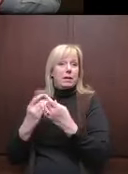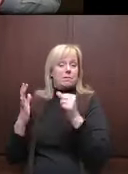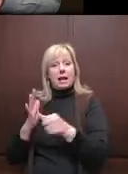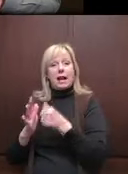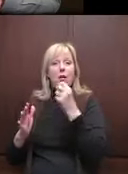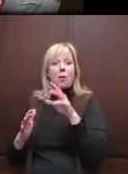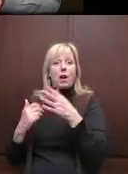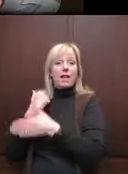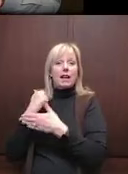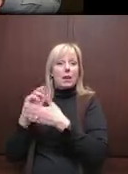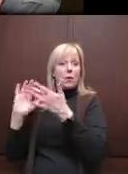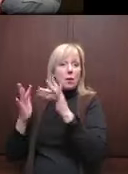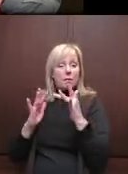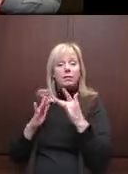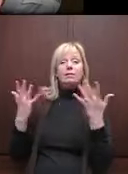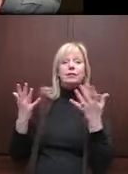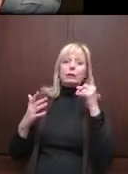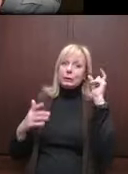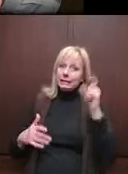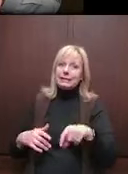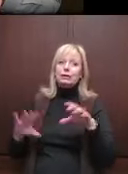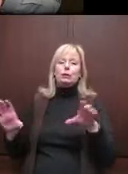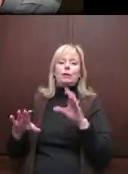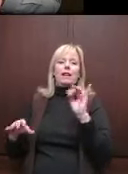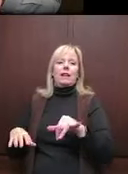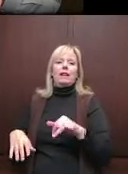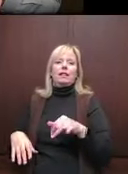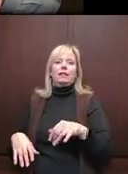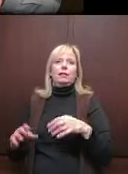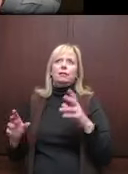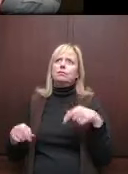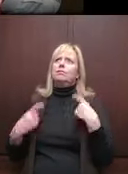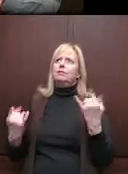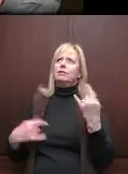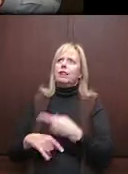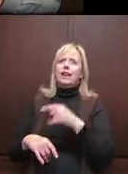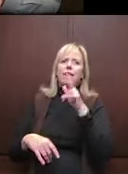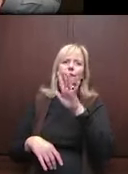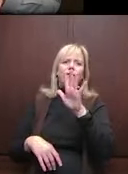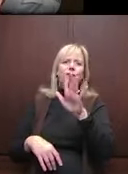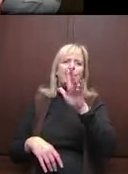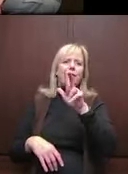on the county webpage, you need to do that because as of the day 53,055.